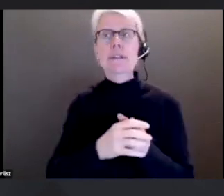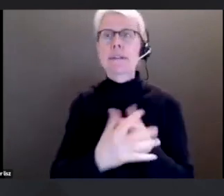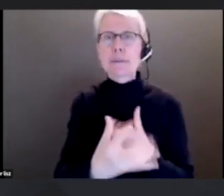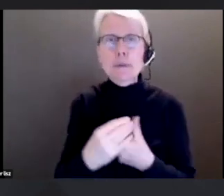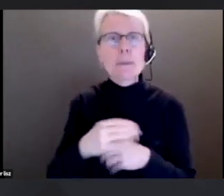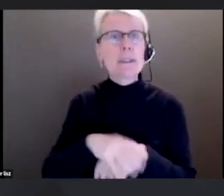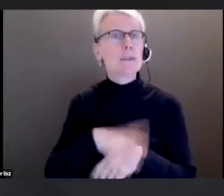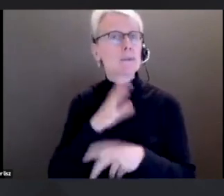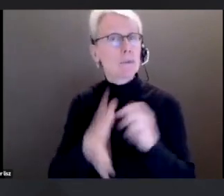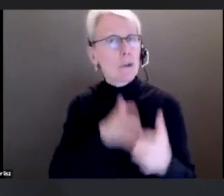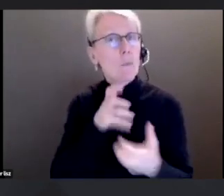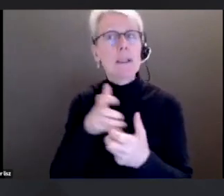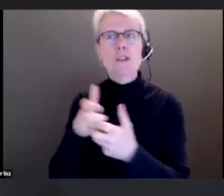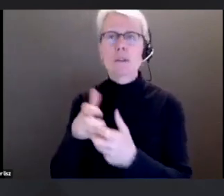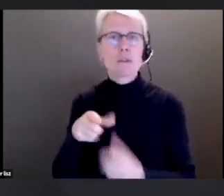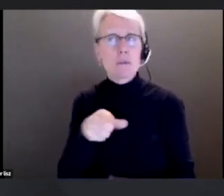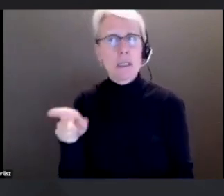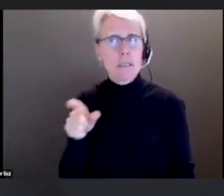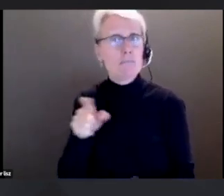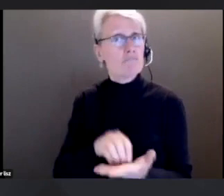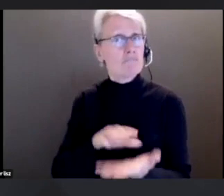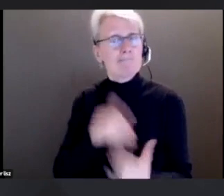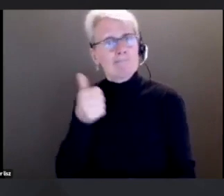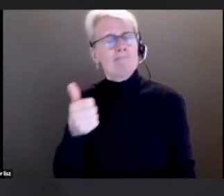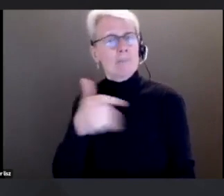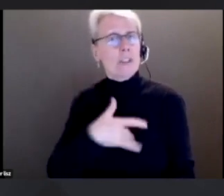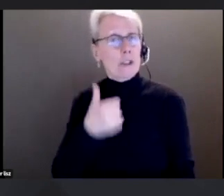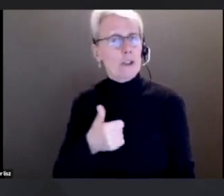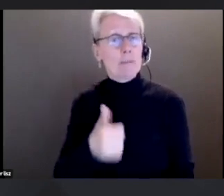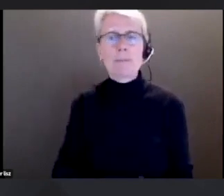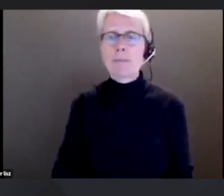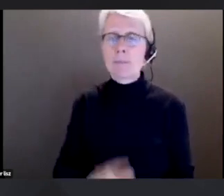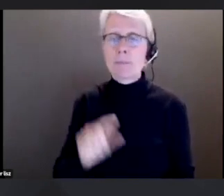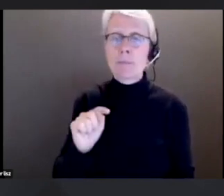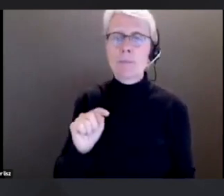I see you unmuted. Yeah, I think Dave nailed it. I was just going to say it's very similar,